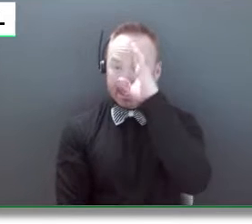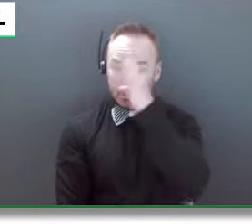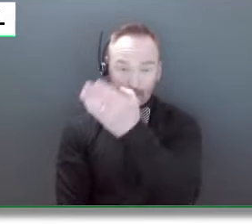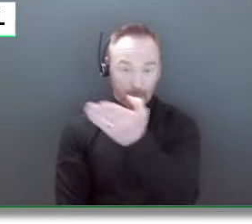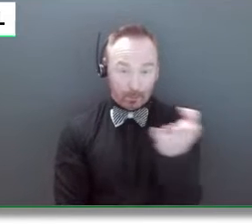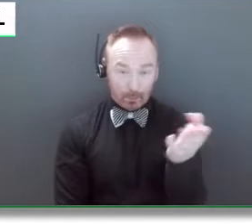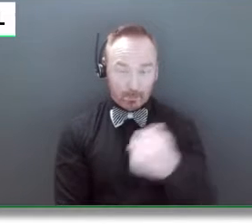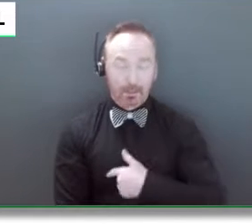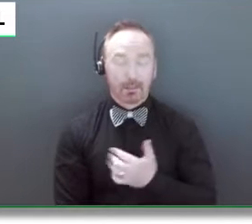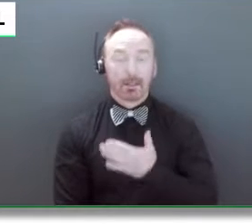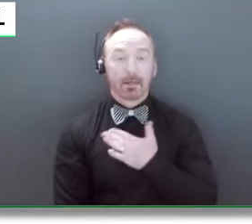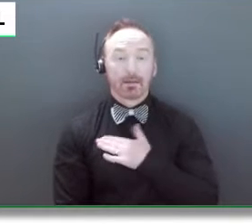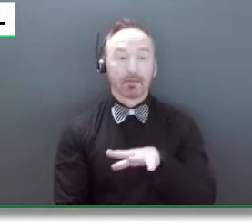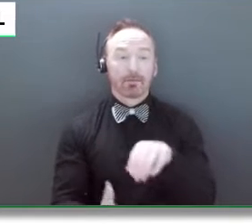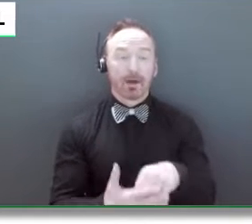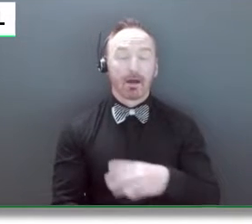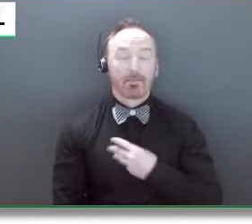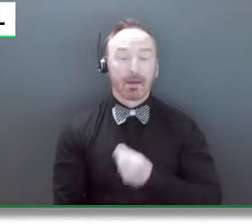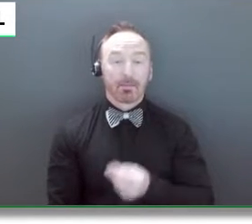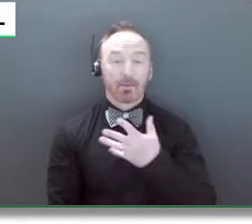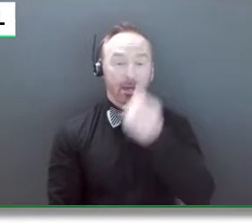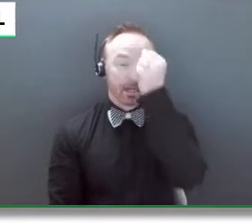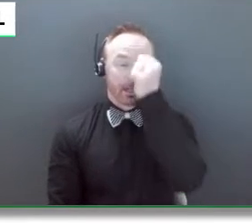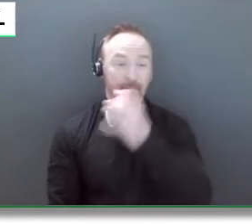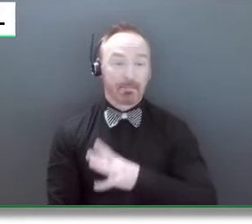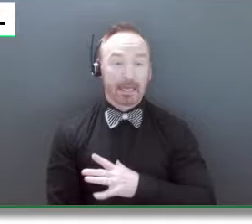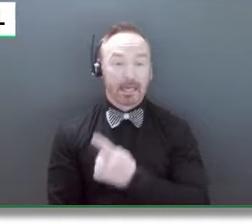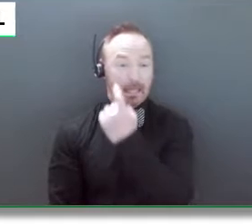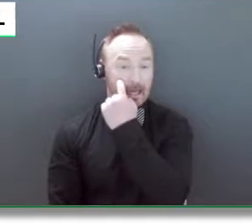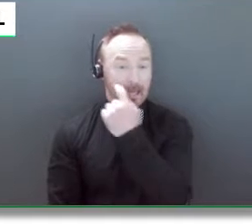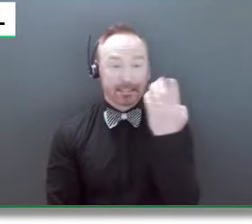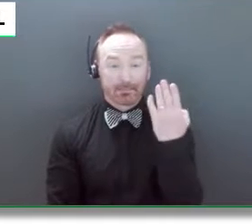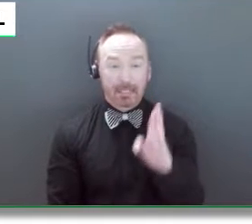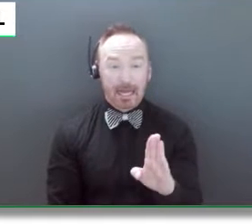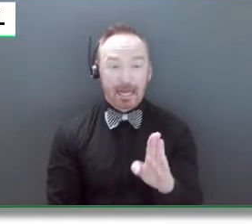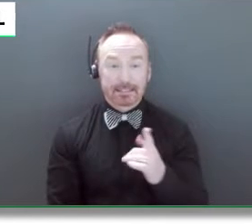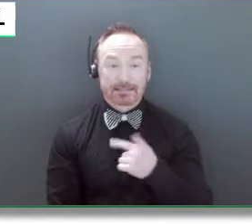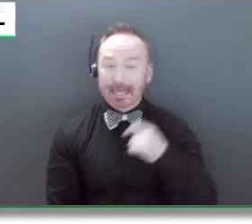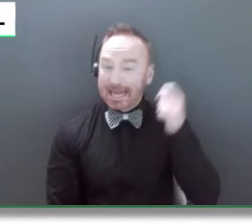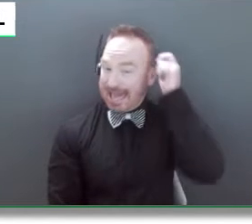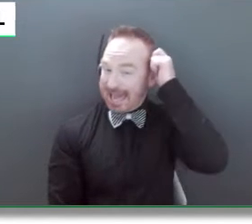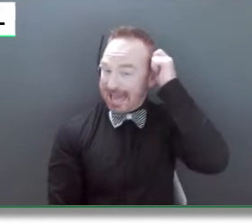am a white male with blue eyes, brown hair, a little bit more gray than I like